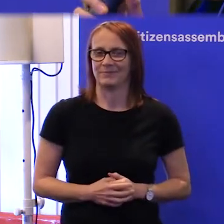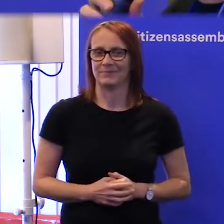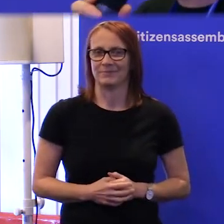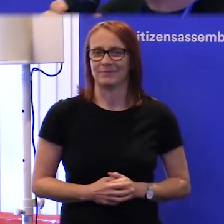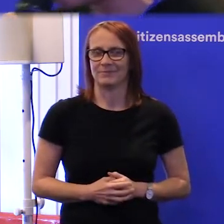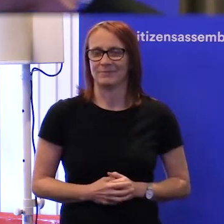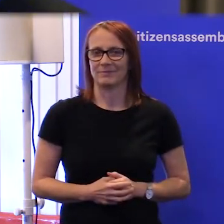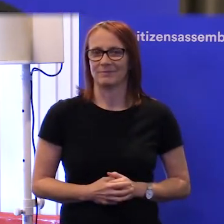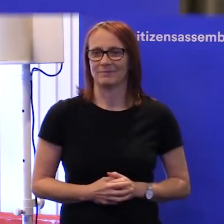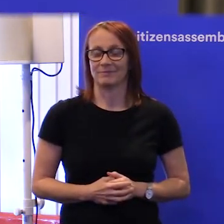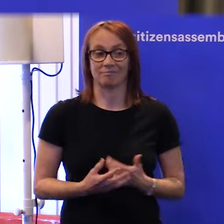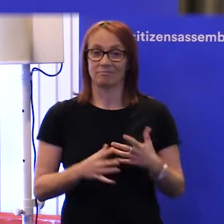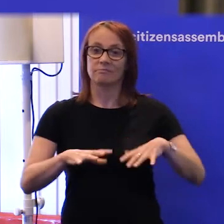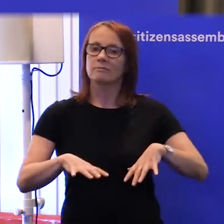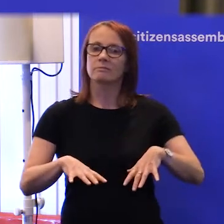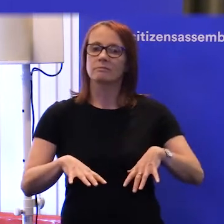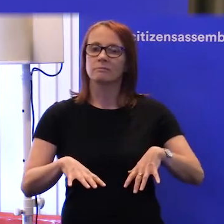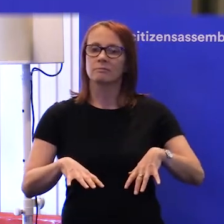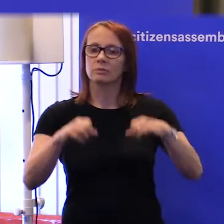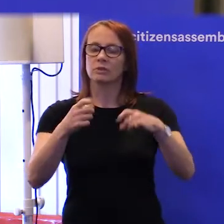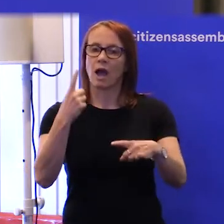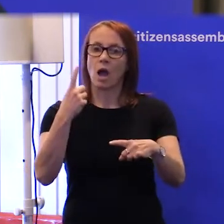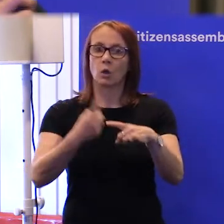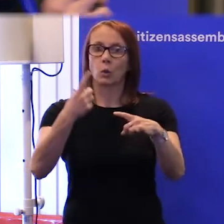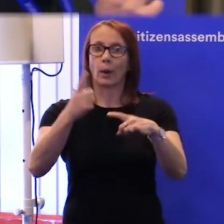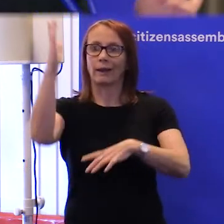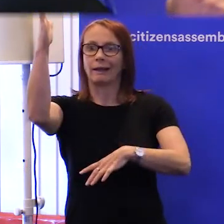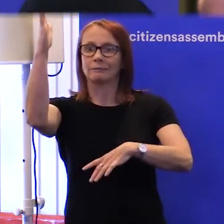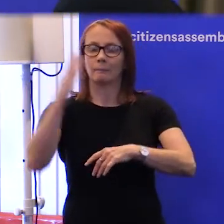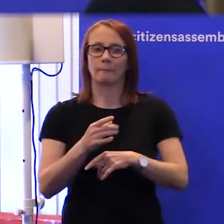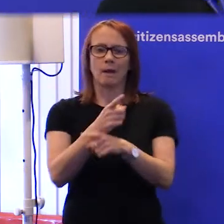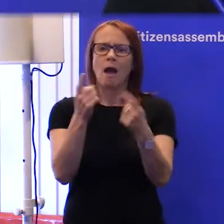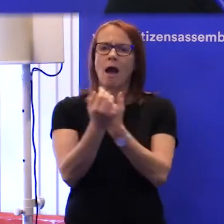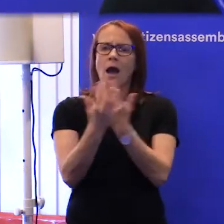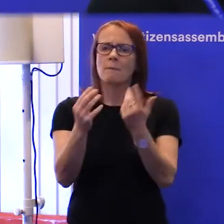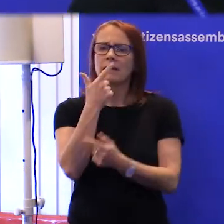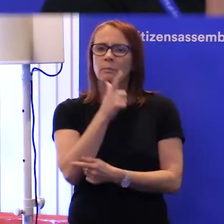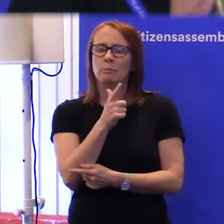I'm going to start just with a quick show of hands how many people still buy